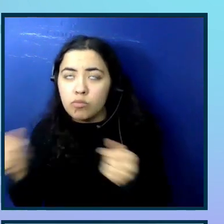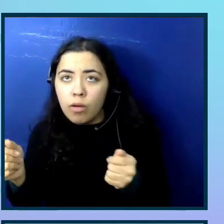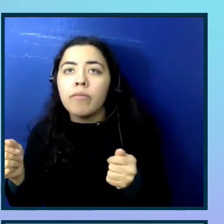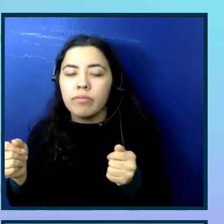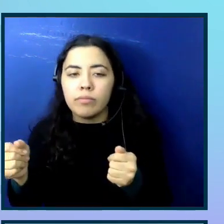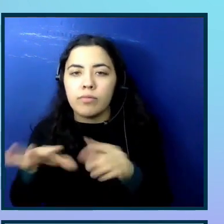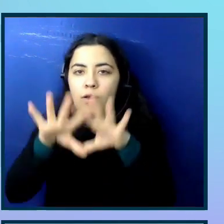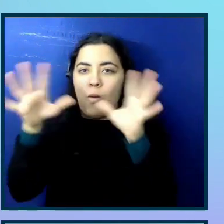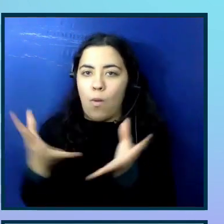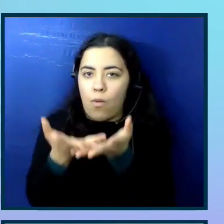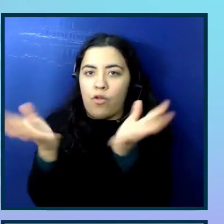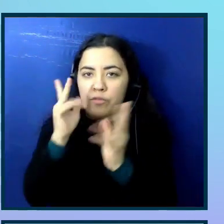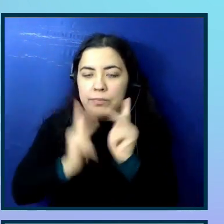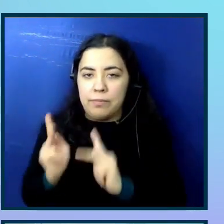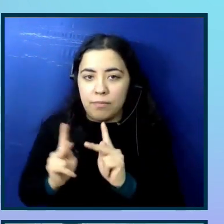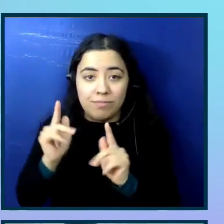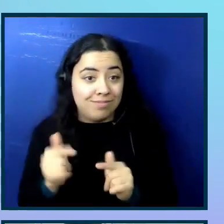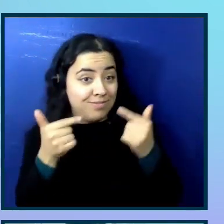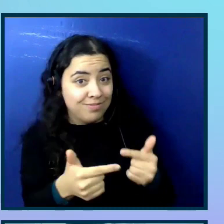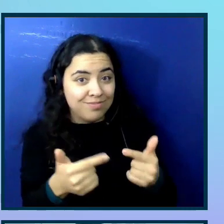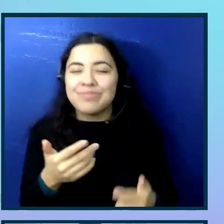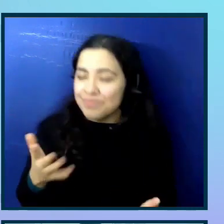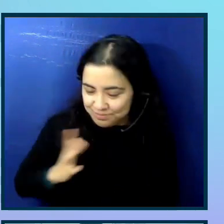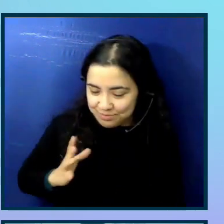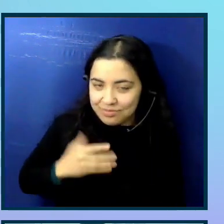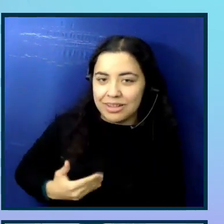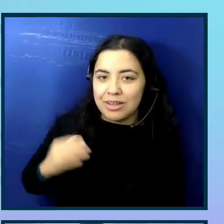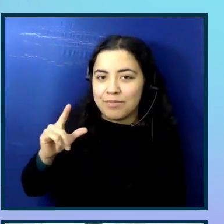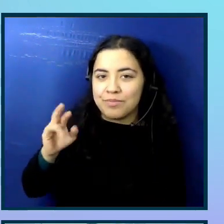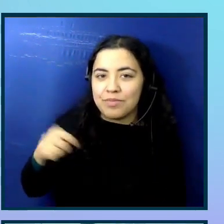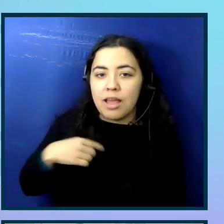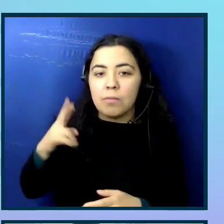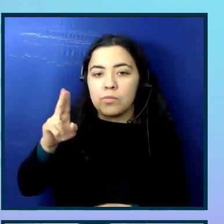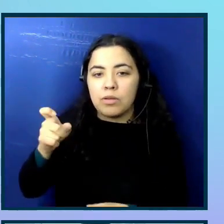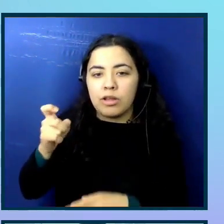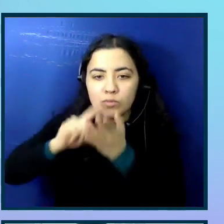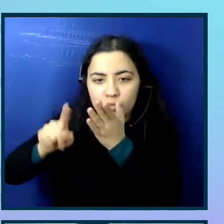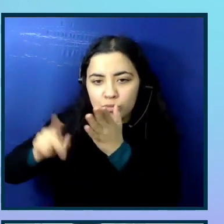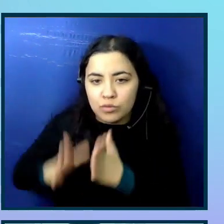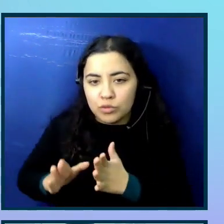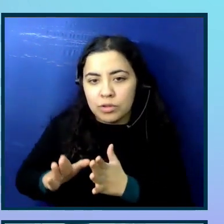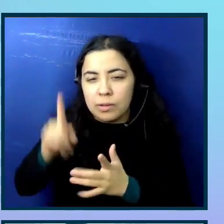Claire, who are you? Of course, I'm Claire, I'm a UX researcher, mostly mixed methods researcher,